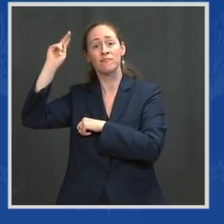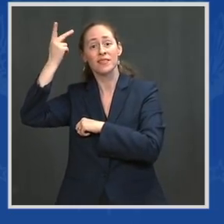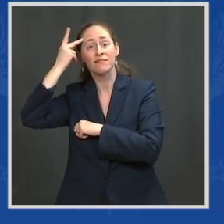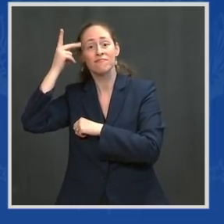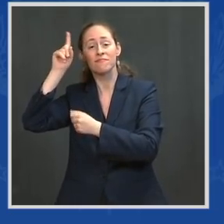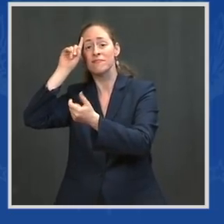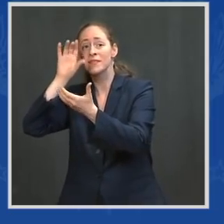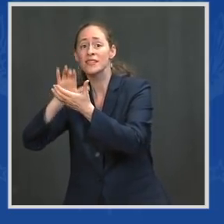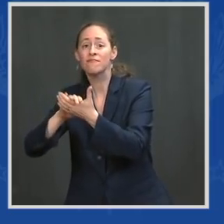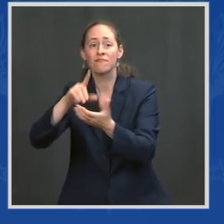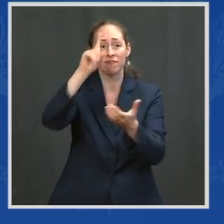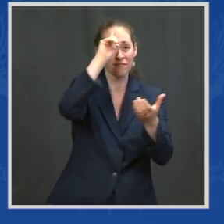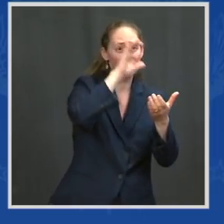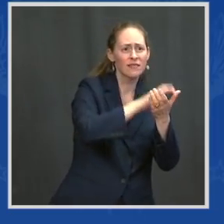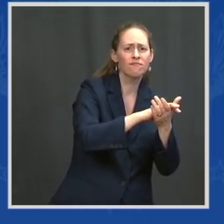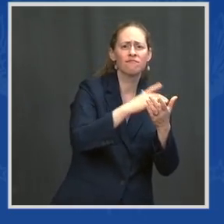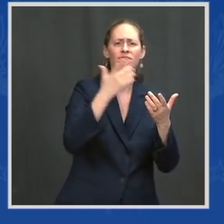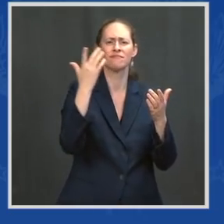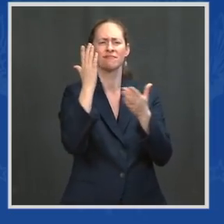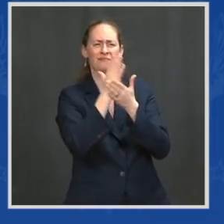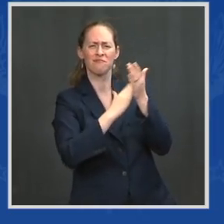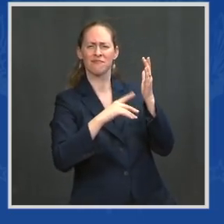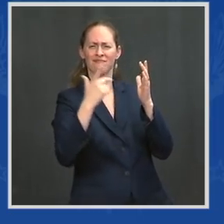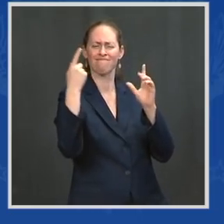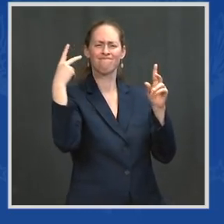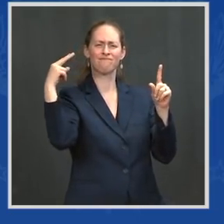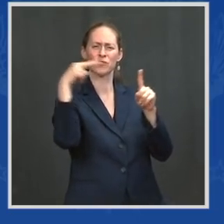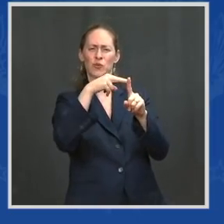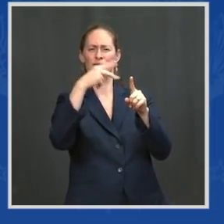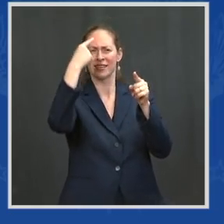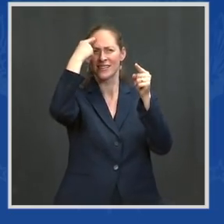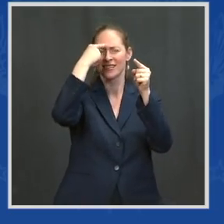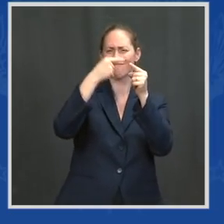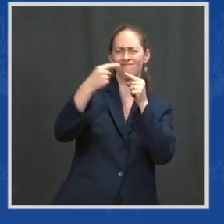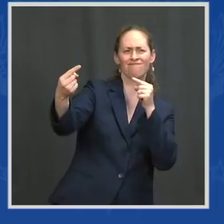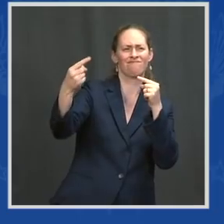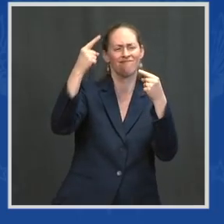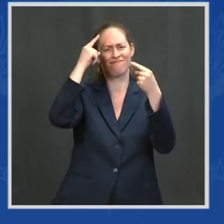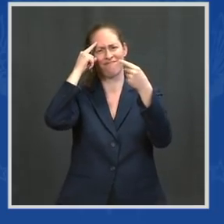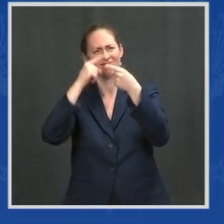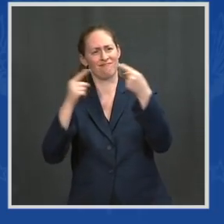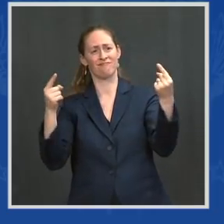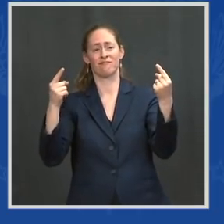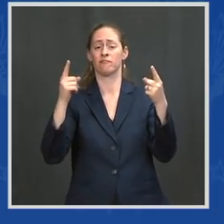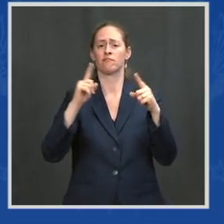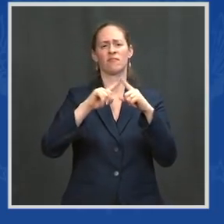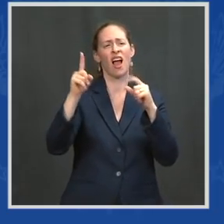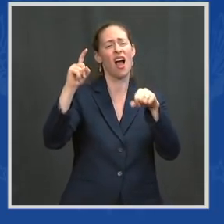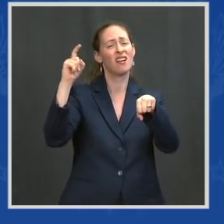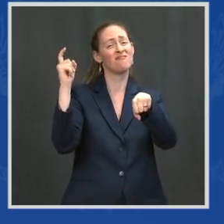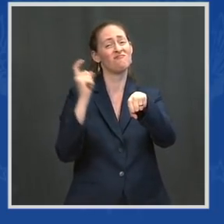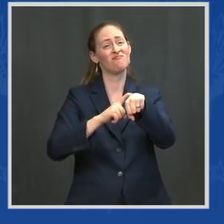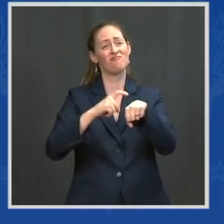if we sat down with each other for a conversation. But I guarantee you, I would be willing to have that conversation with you.